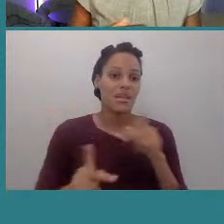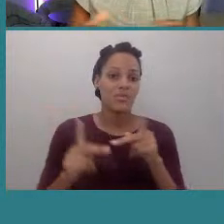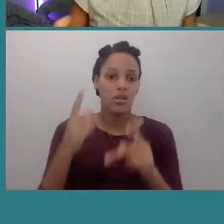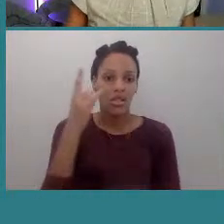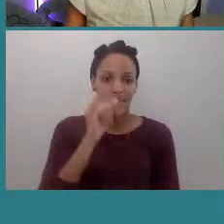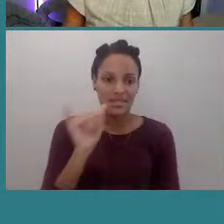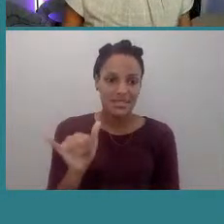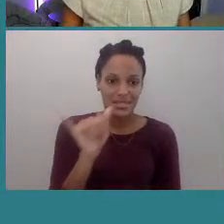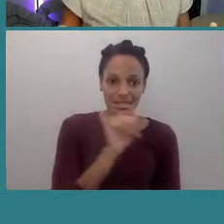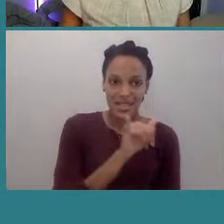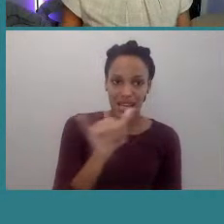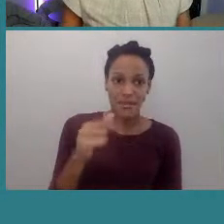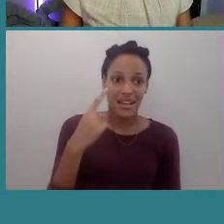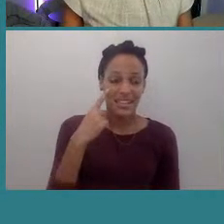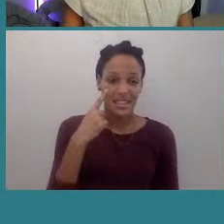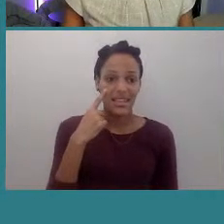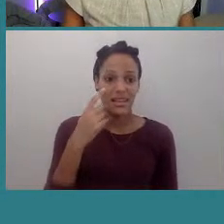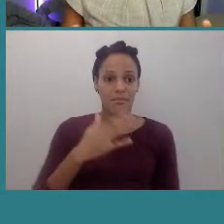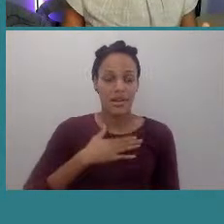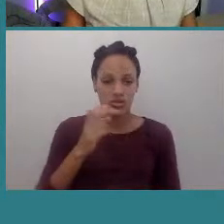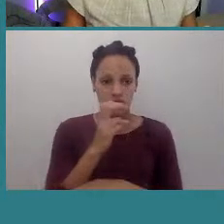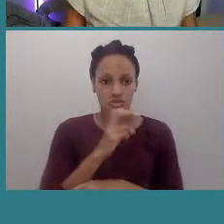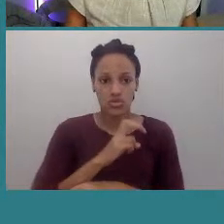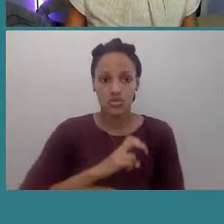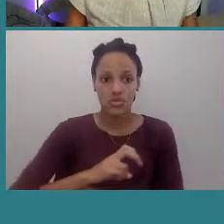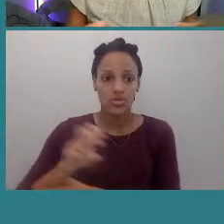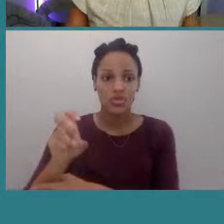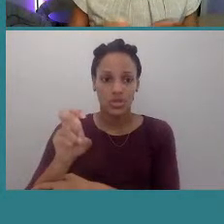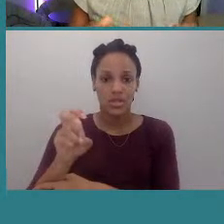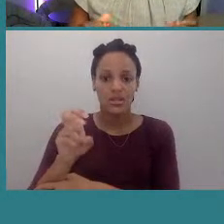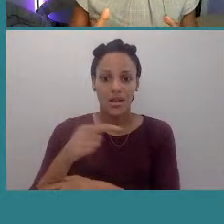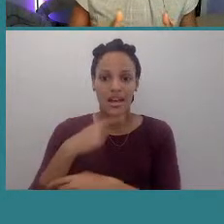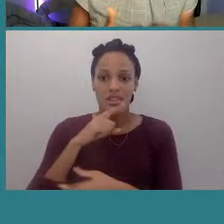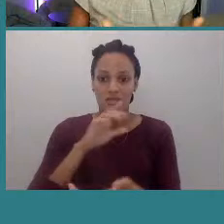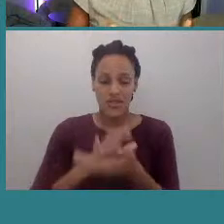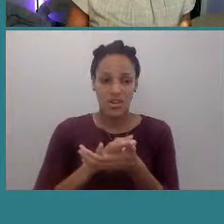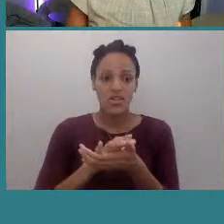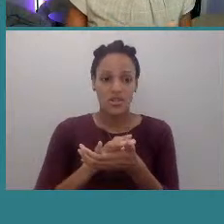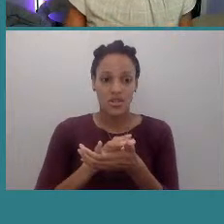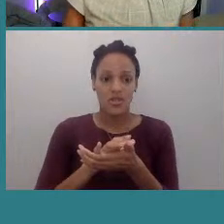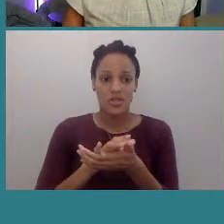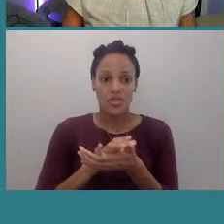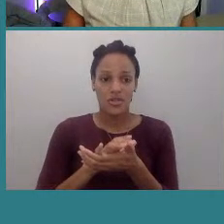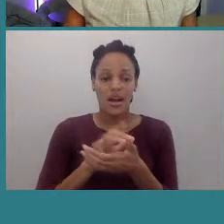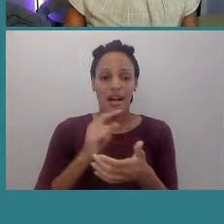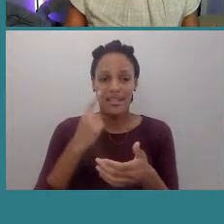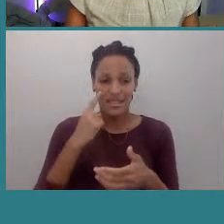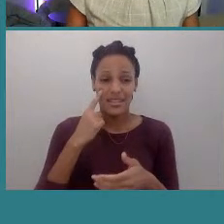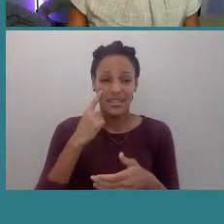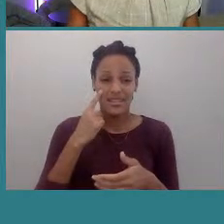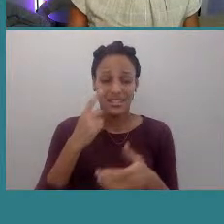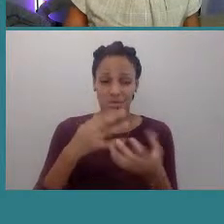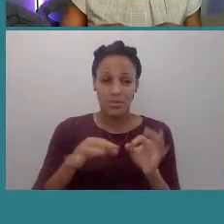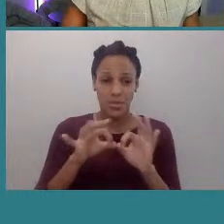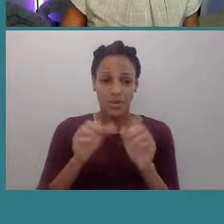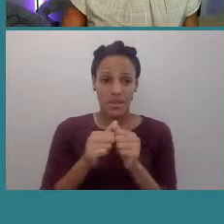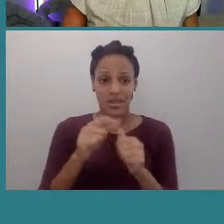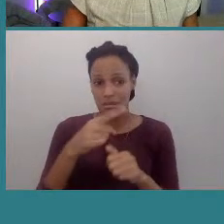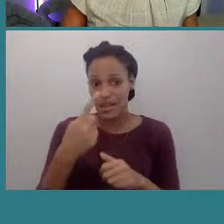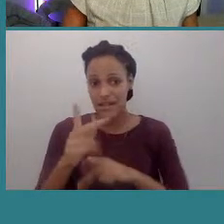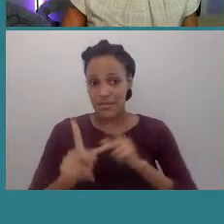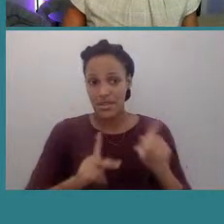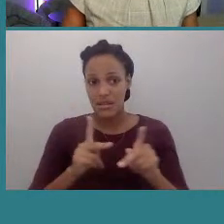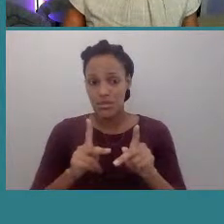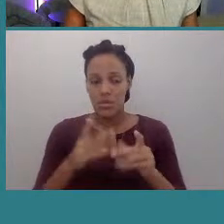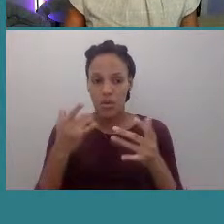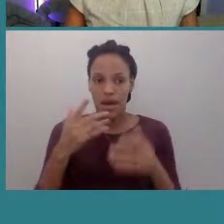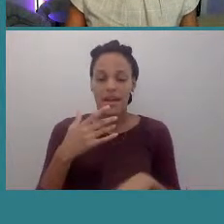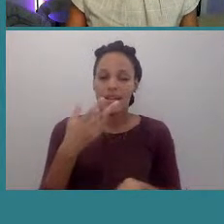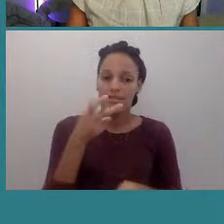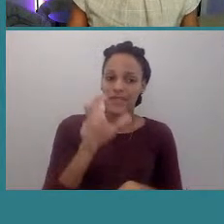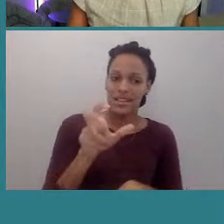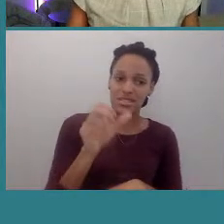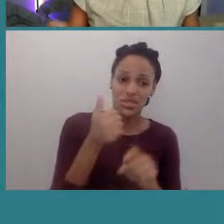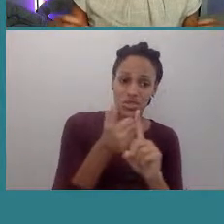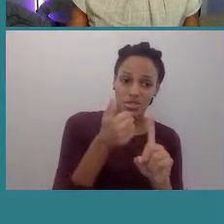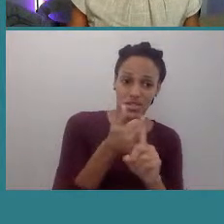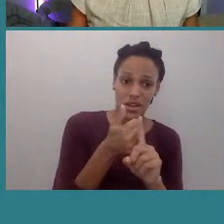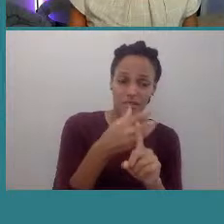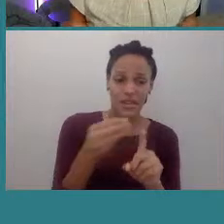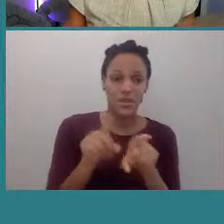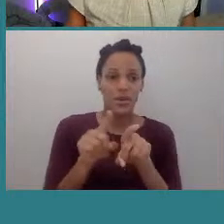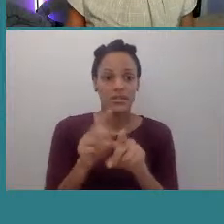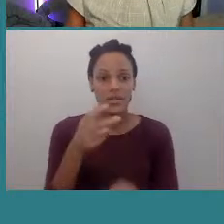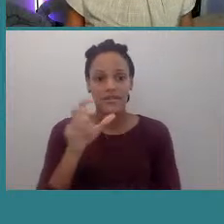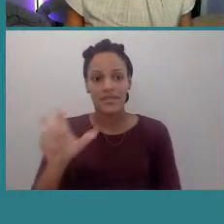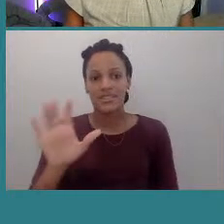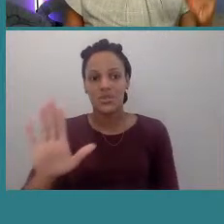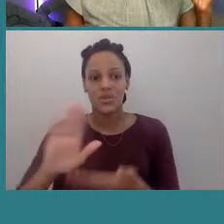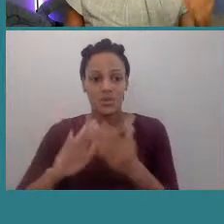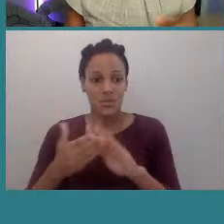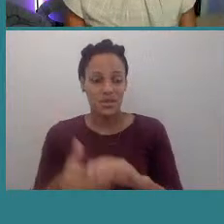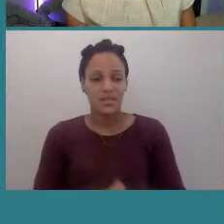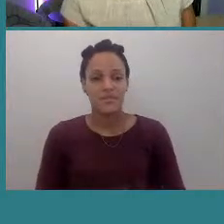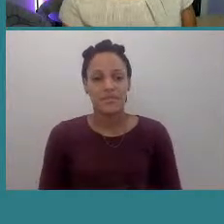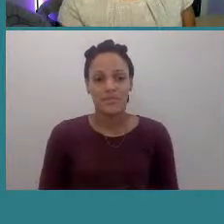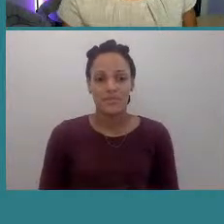and stronger, why not be intentional about reinvesting in yourself and your community?